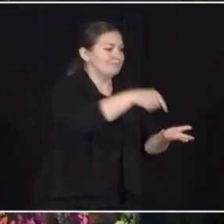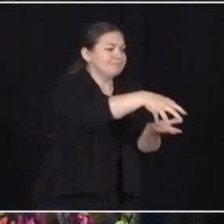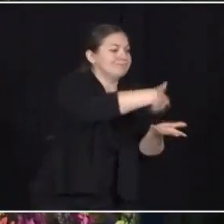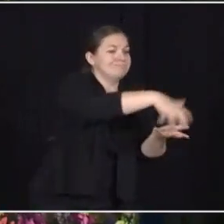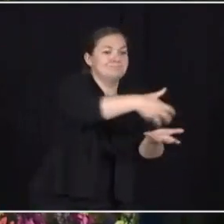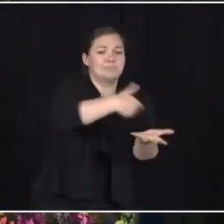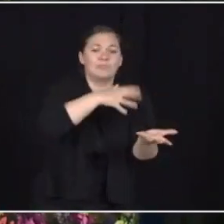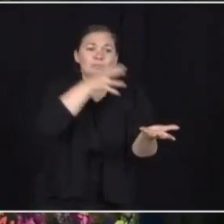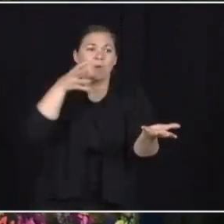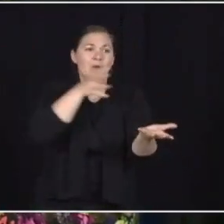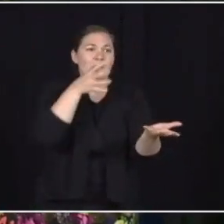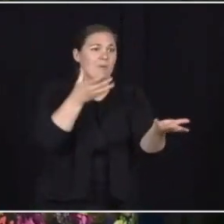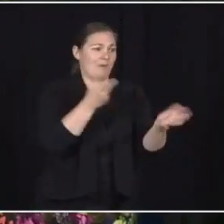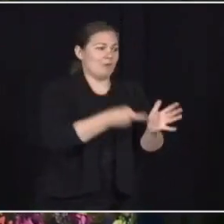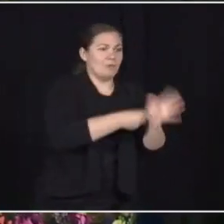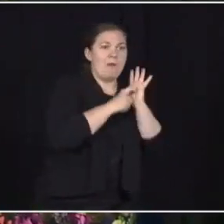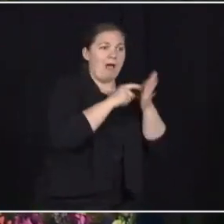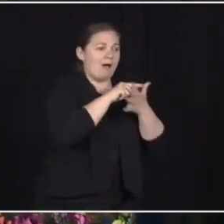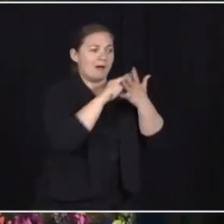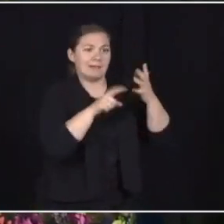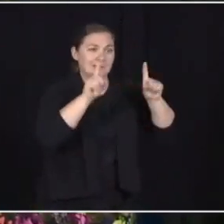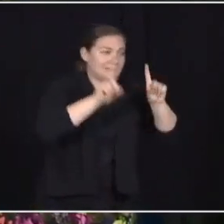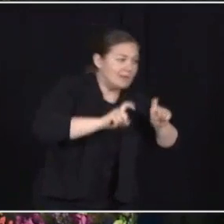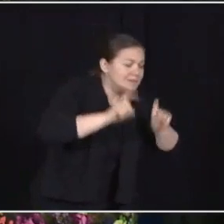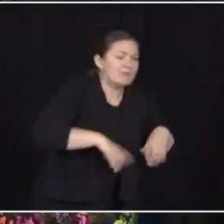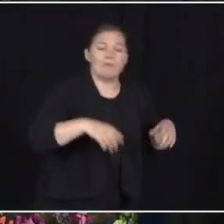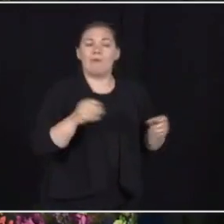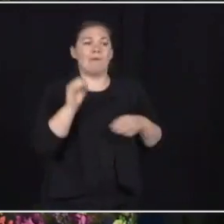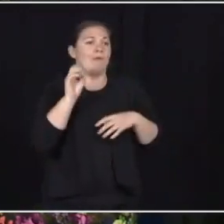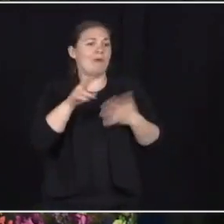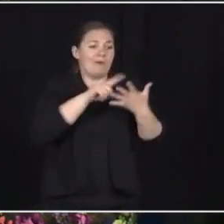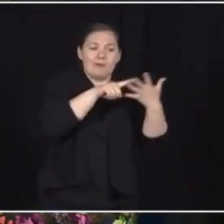Is that something the province is considering mandatory testing for the migrant